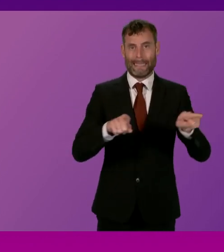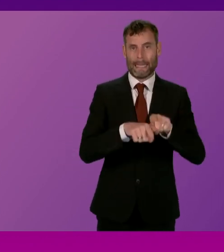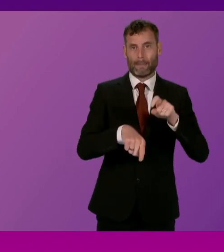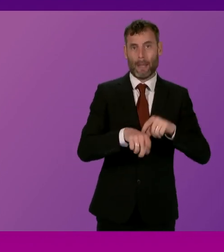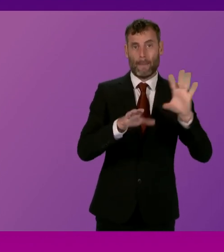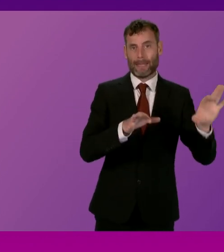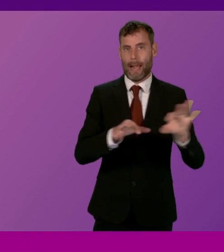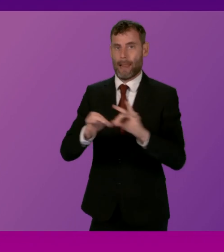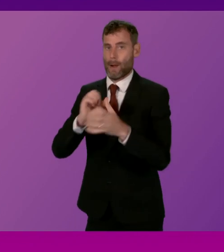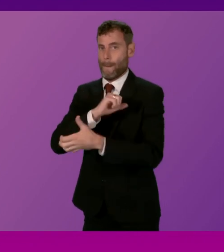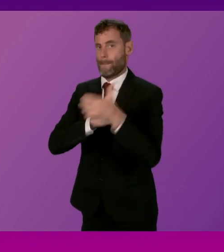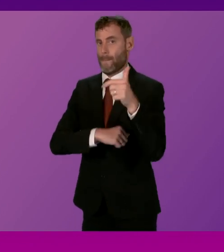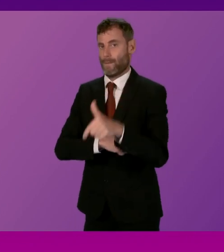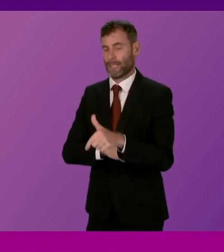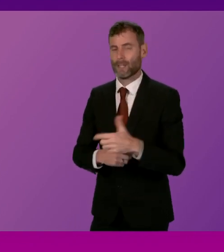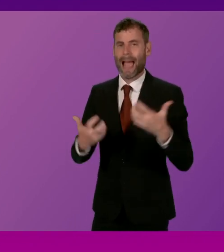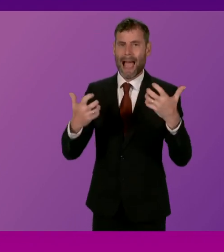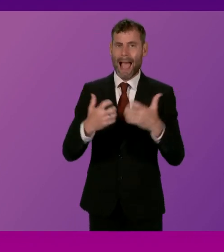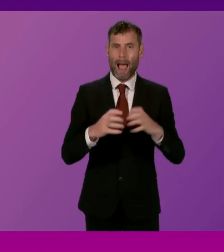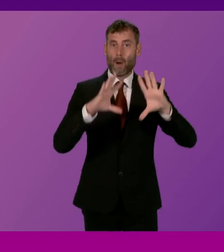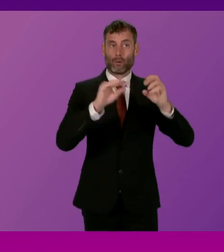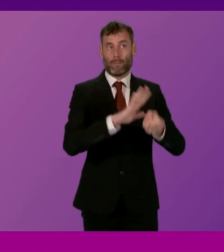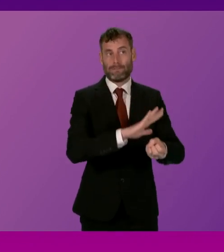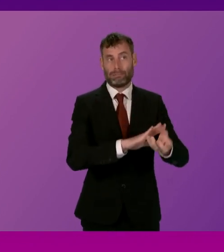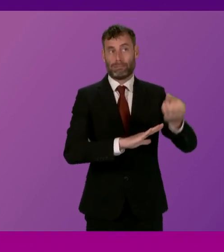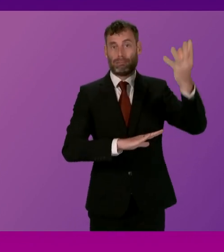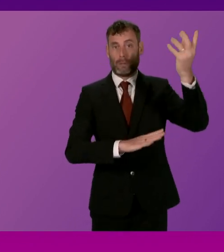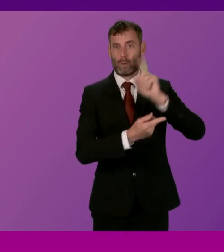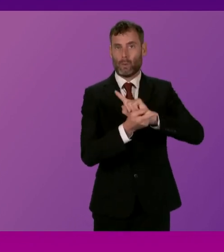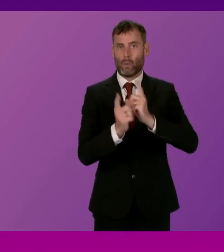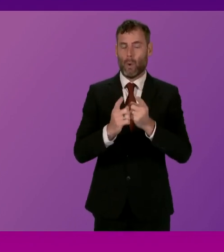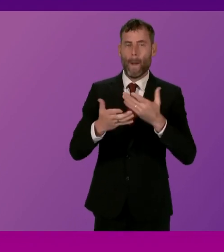to shift from a carbon economy to a renewables economy, through policies such as free bus